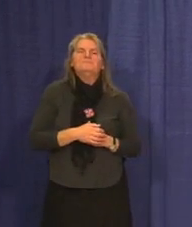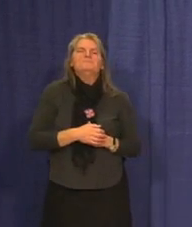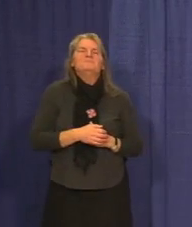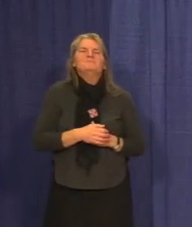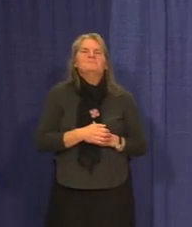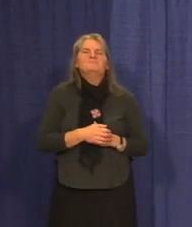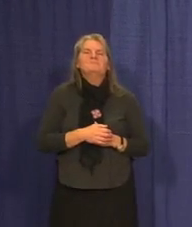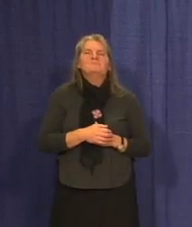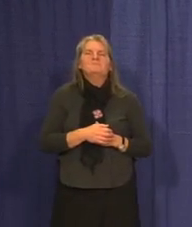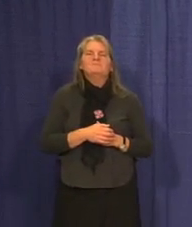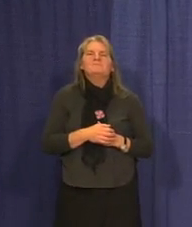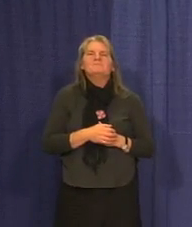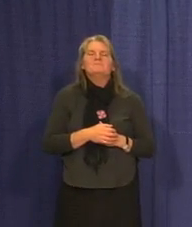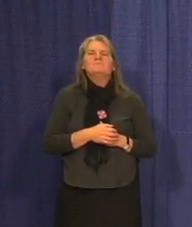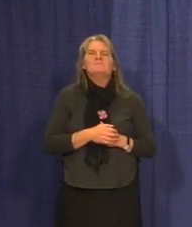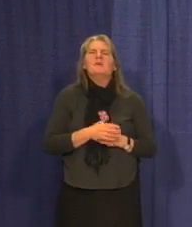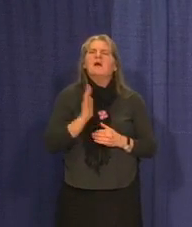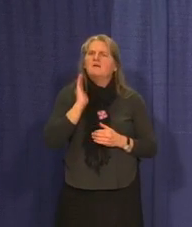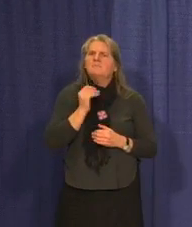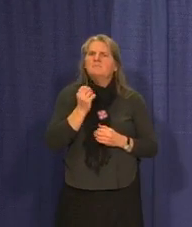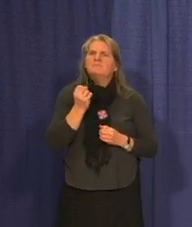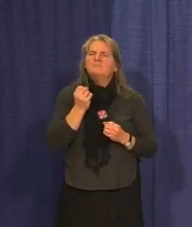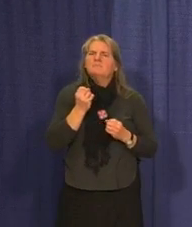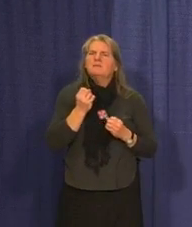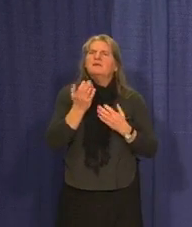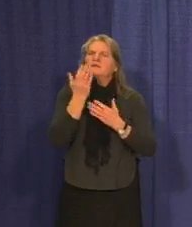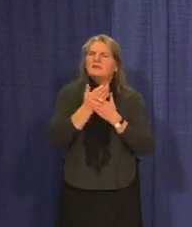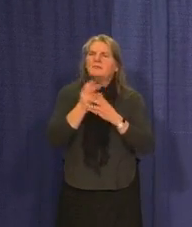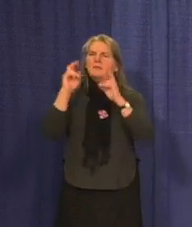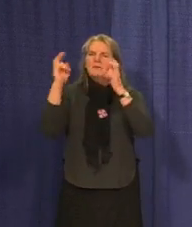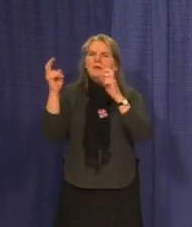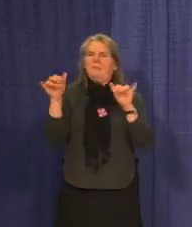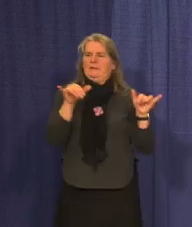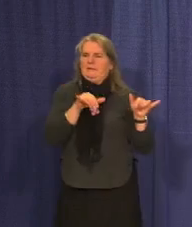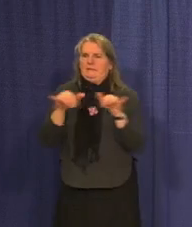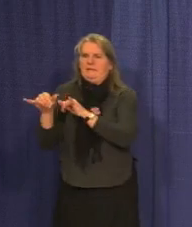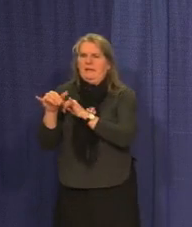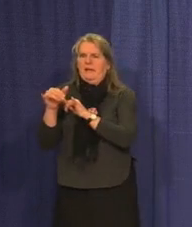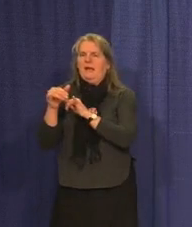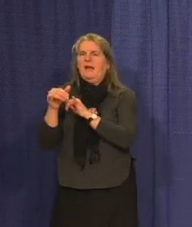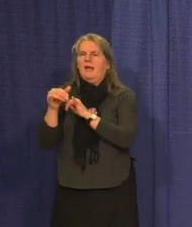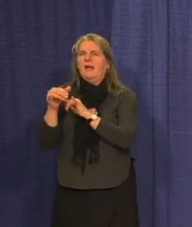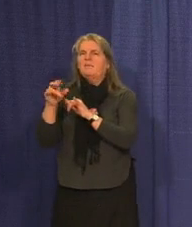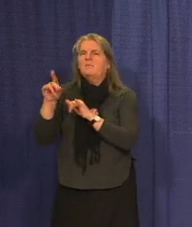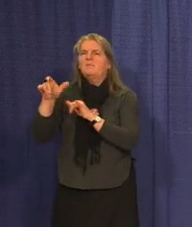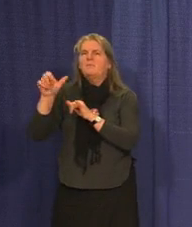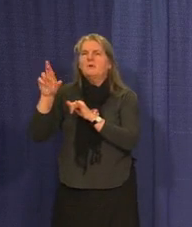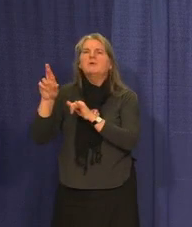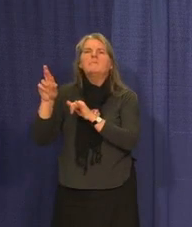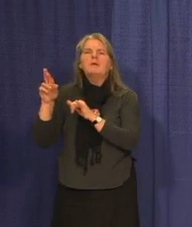And Bonjour, good morning. I am going to cover many of the same topics that the premier